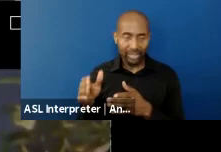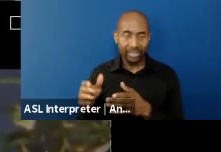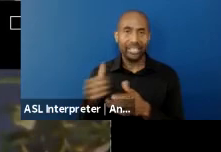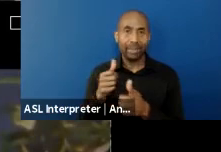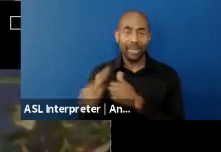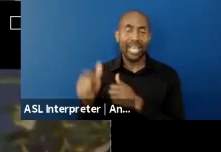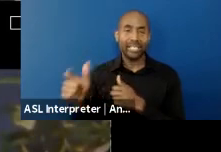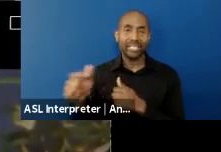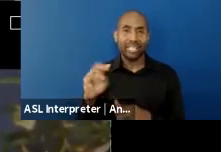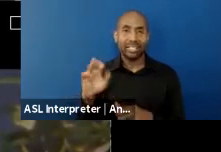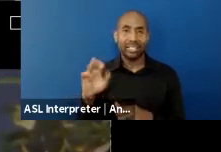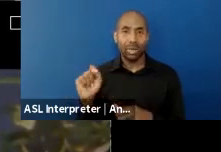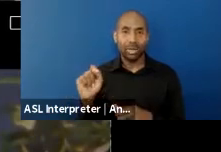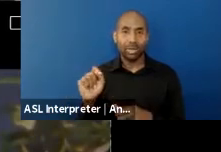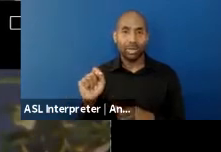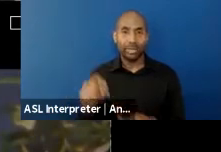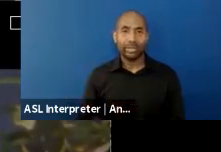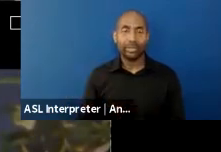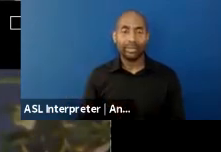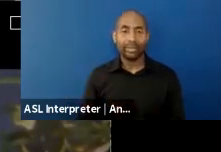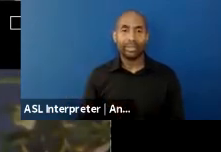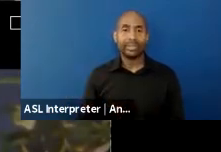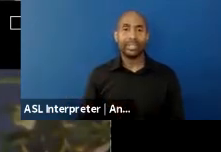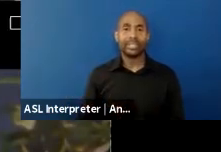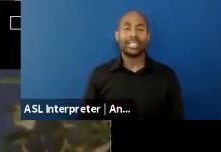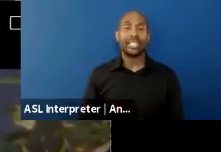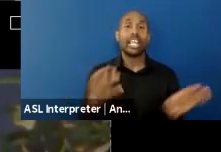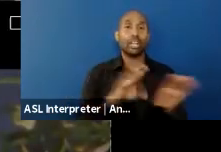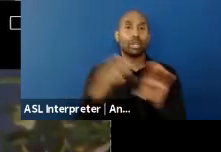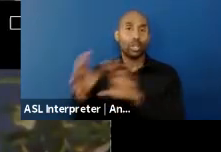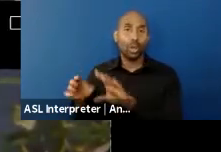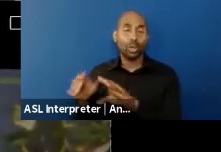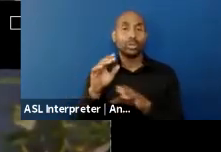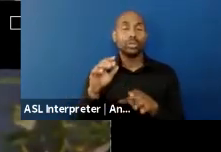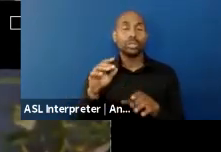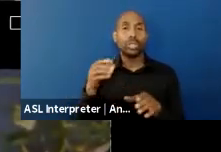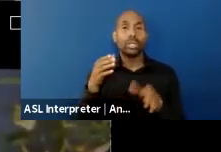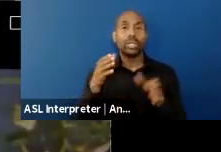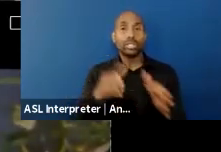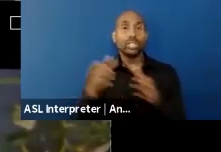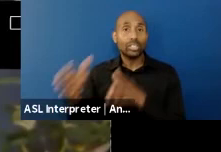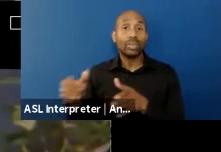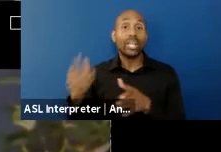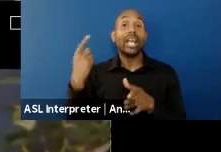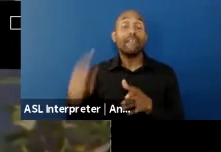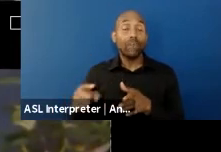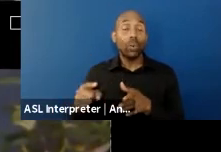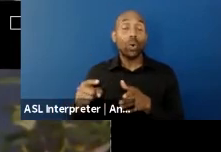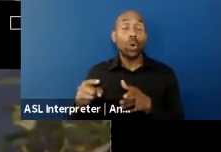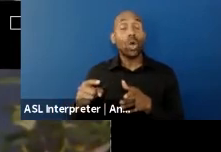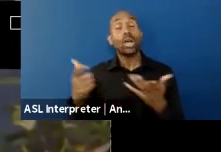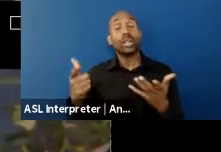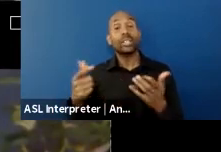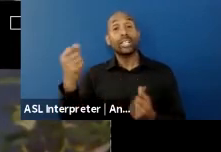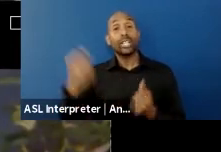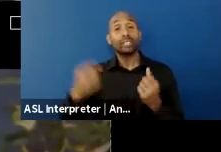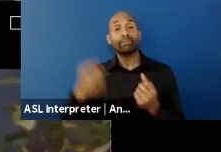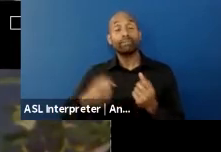And blessed his funeral as the procession.